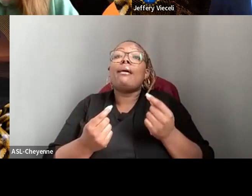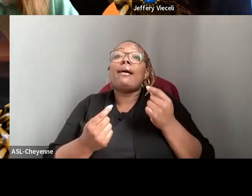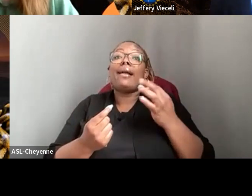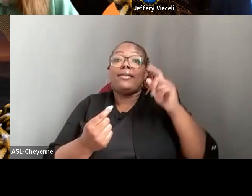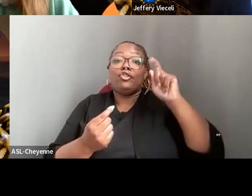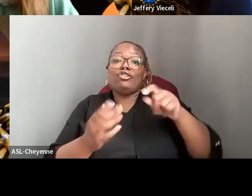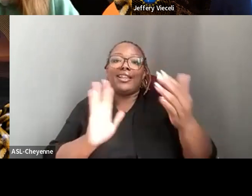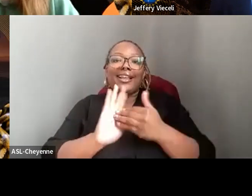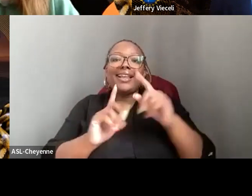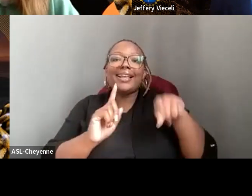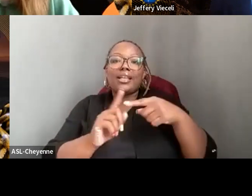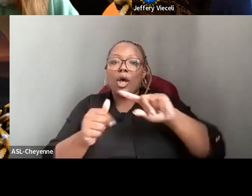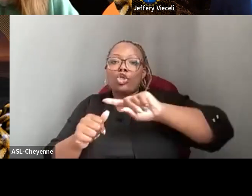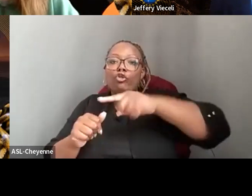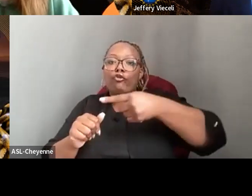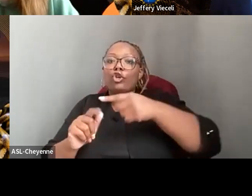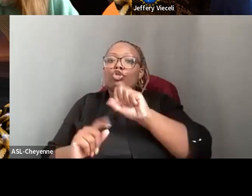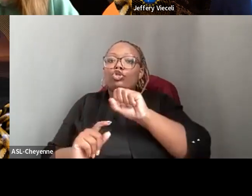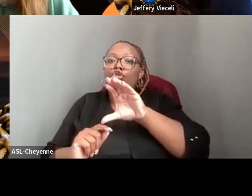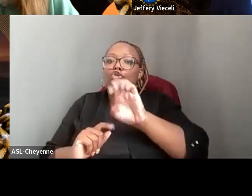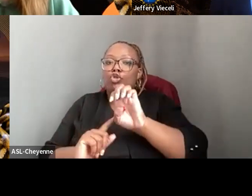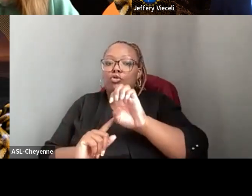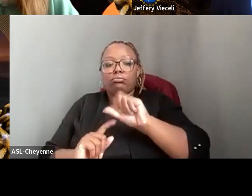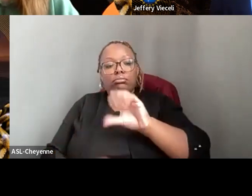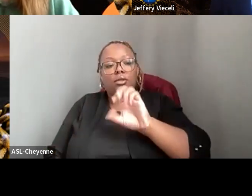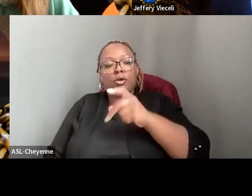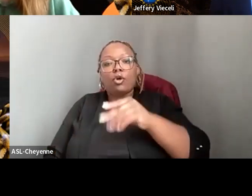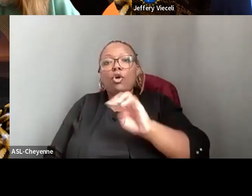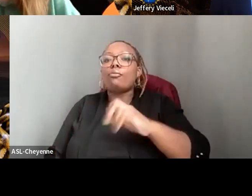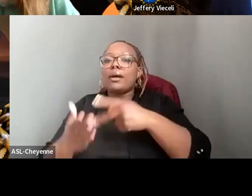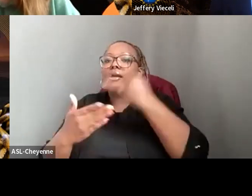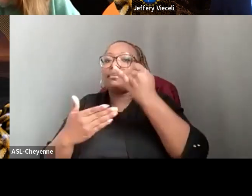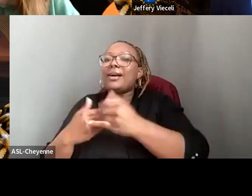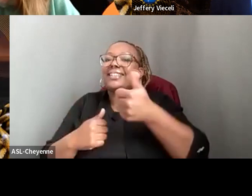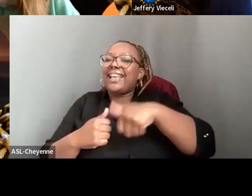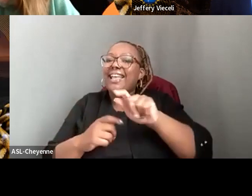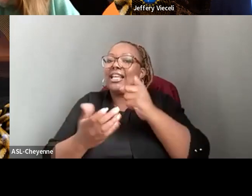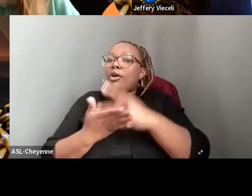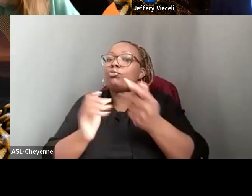again, it's about the original scope of the project and/or any approved changes of scope.